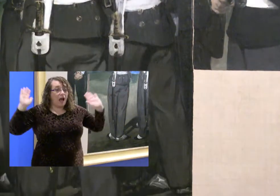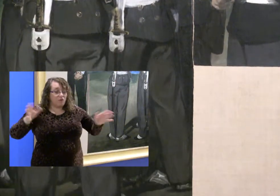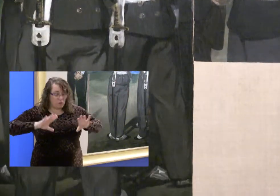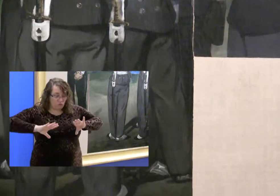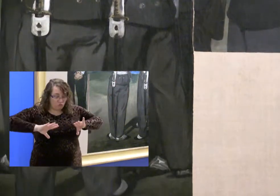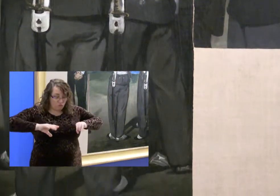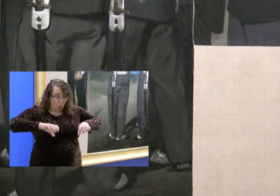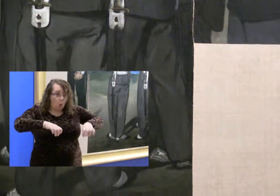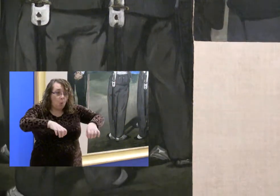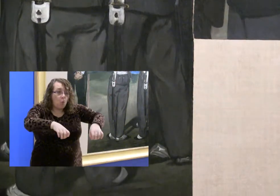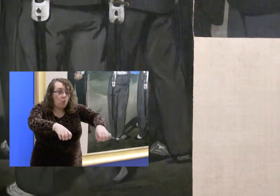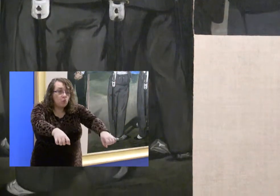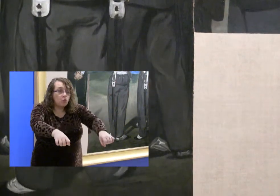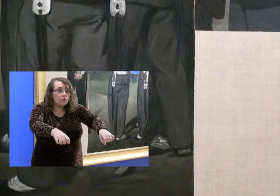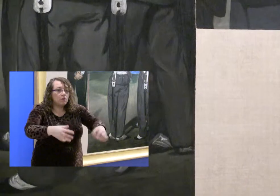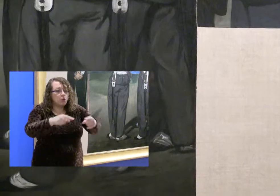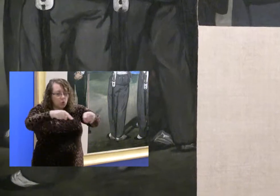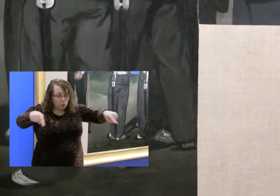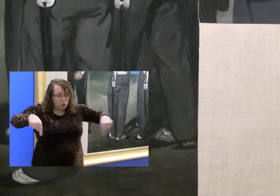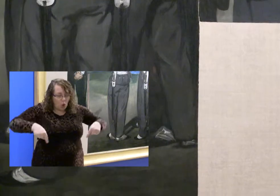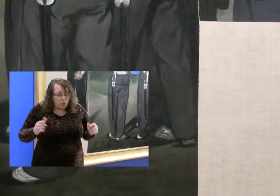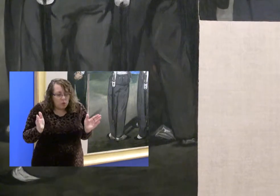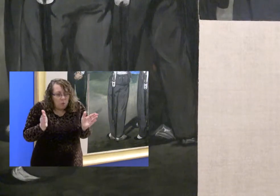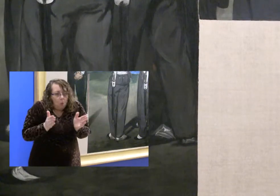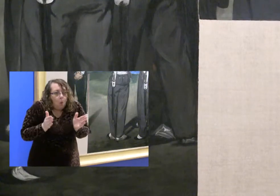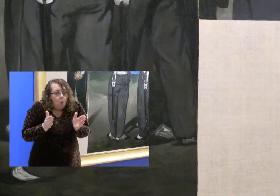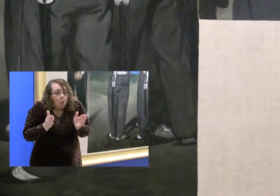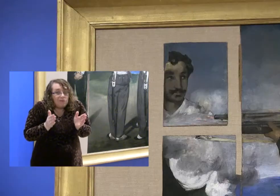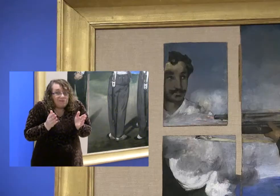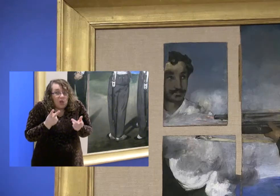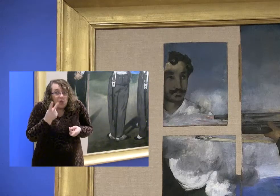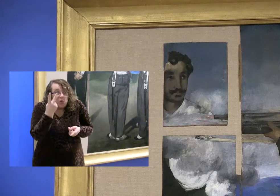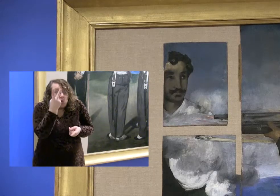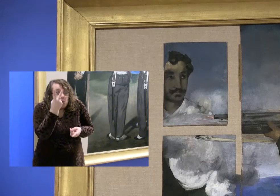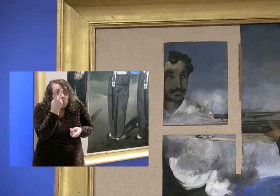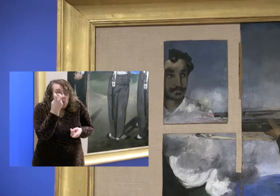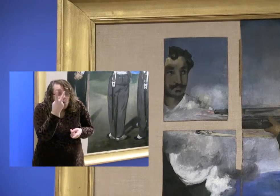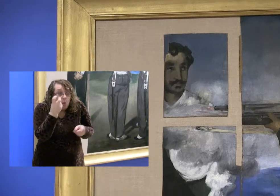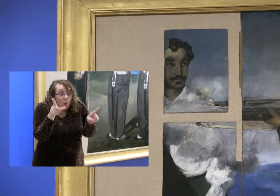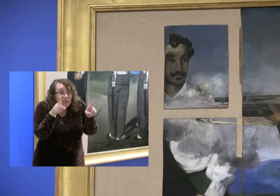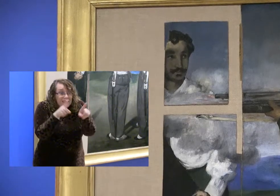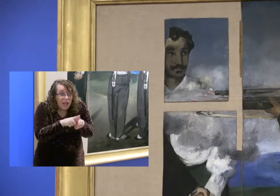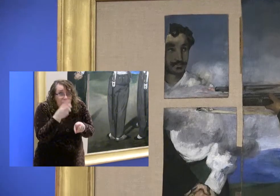was taken off its wooden stretcher and rolled. Stored in the damp studio, the canvas deteriorated.